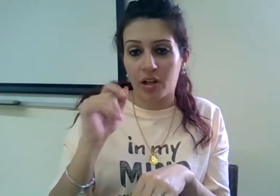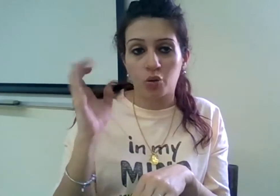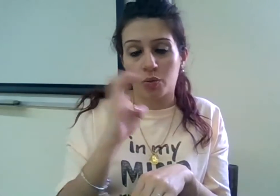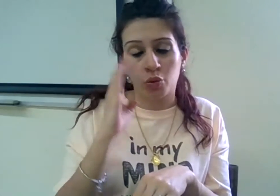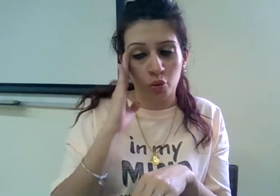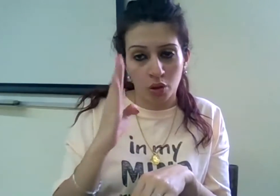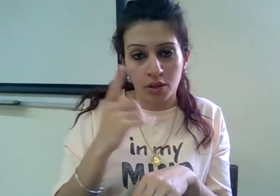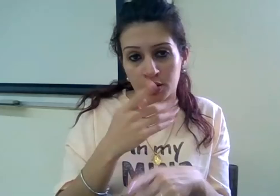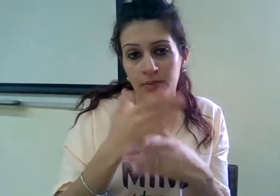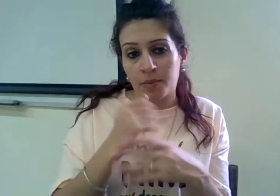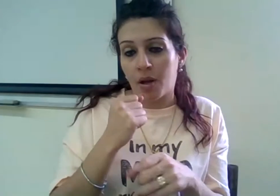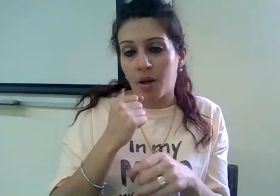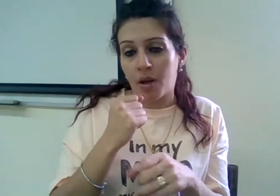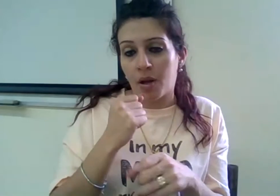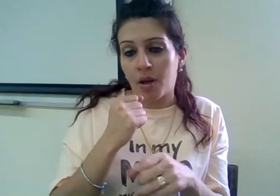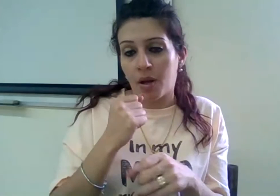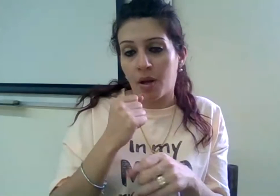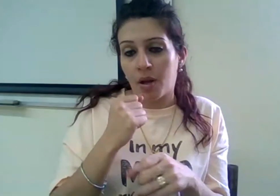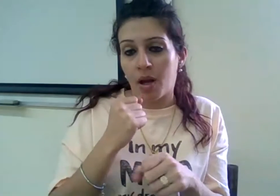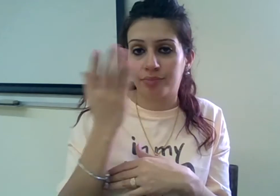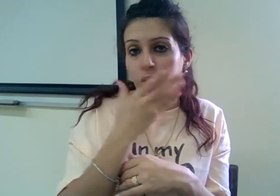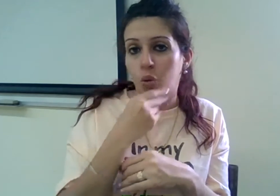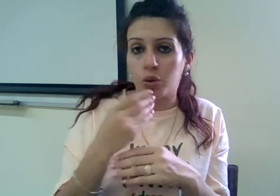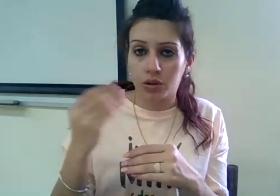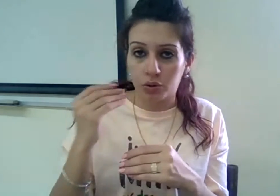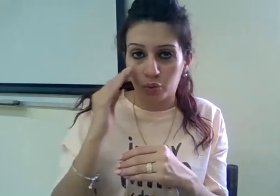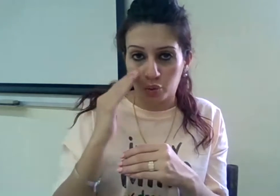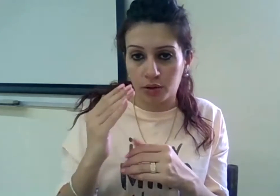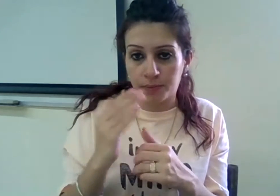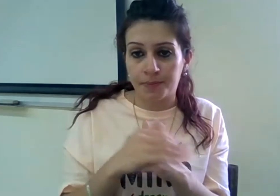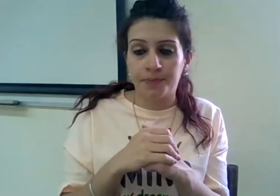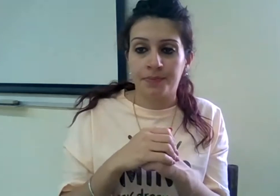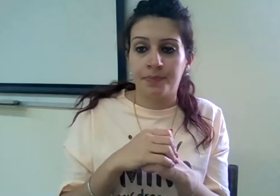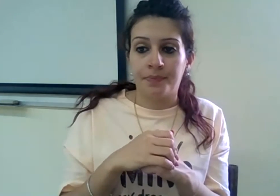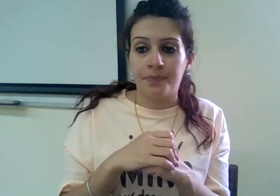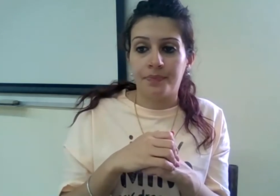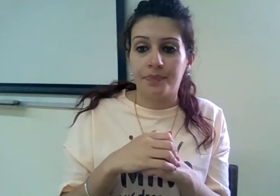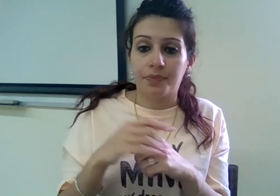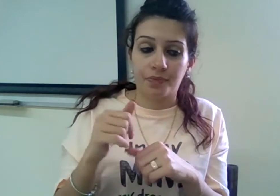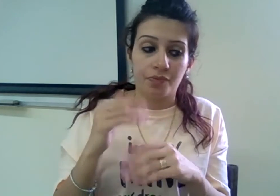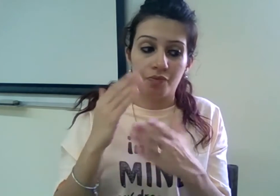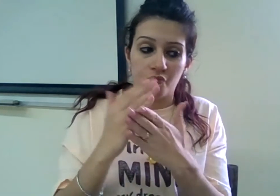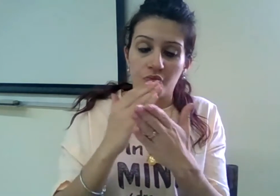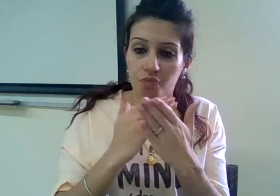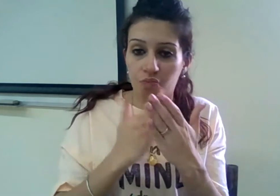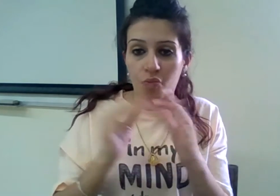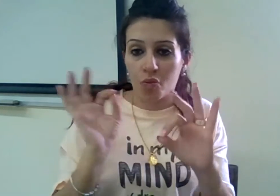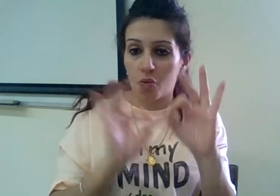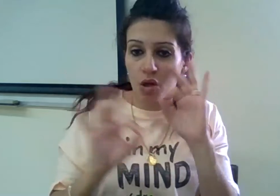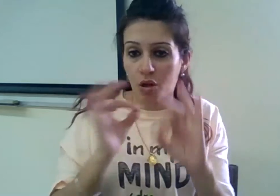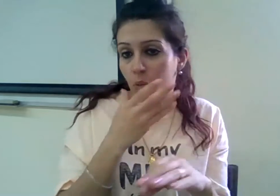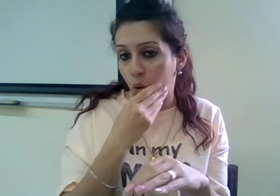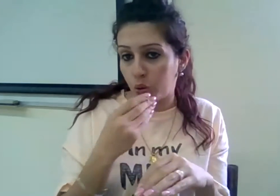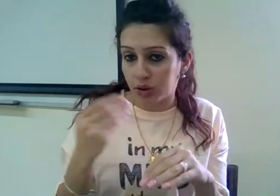to be a replacement for a school or for teachers. The child learns from the home environment